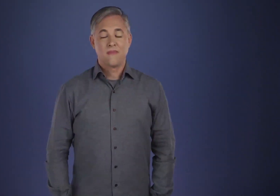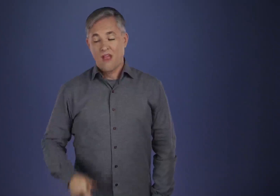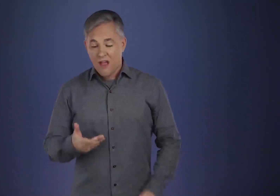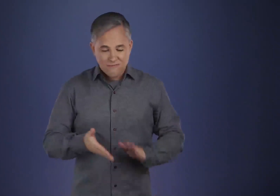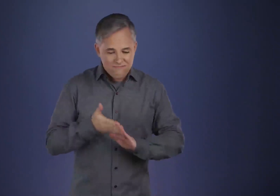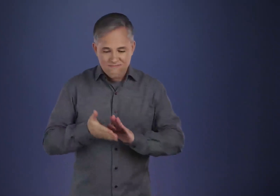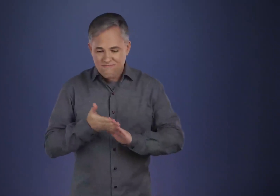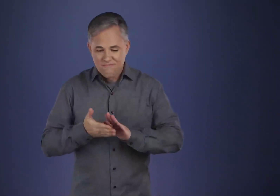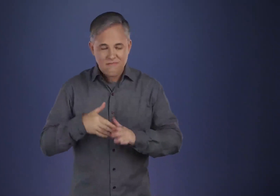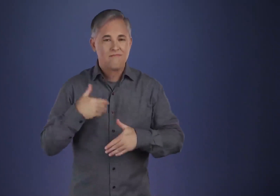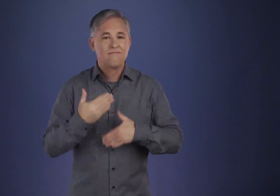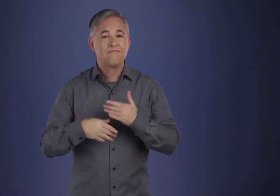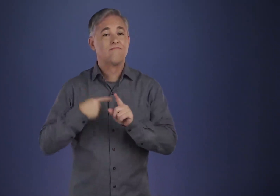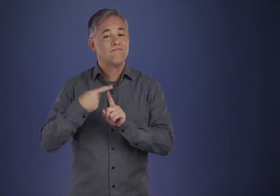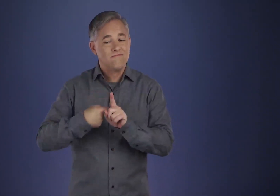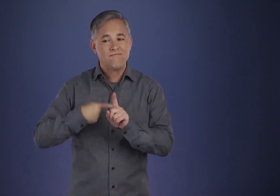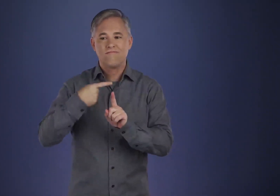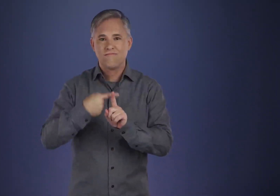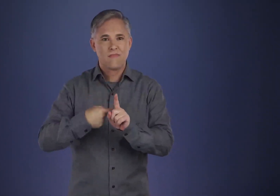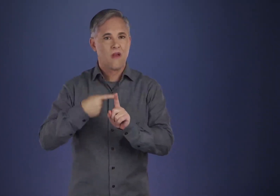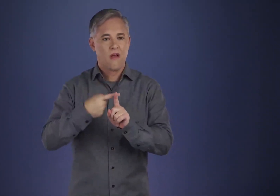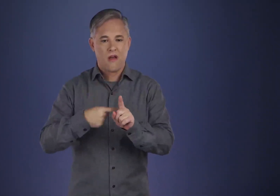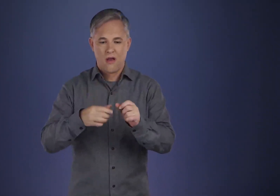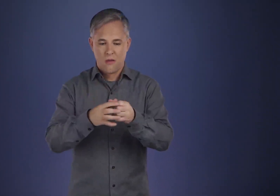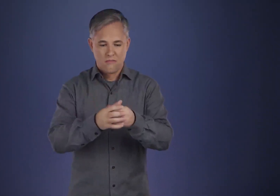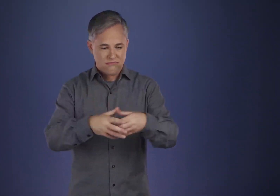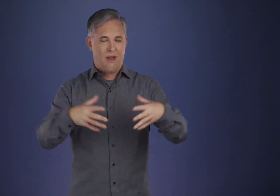In a matter of months, A.A. booms in Middletown.